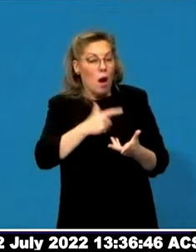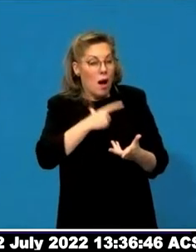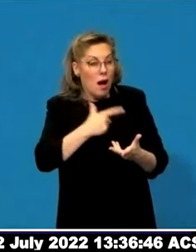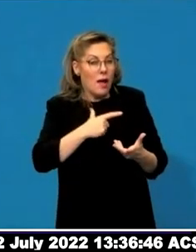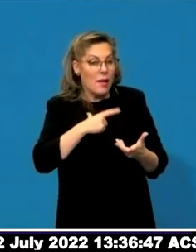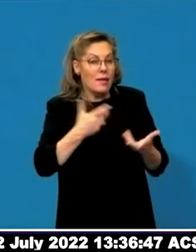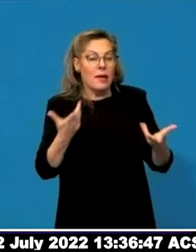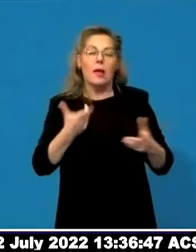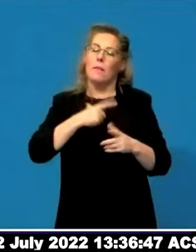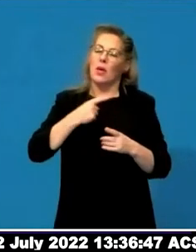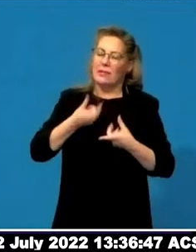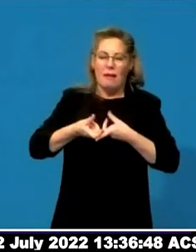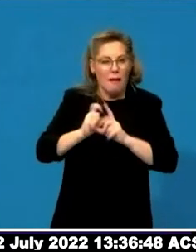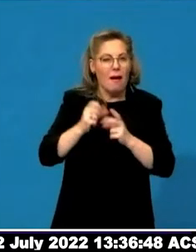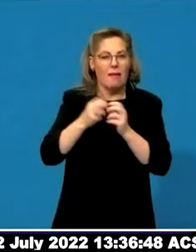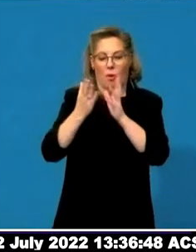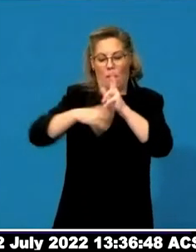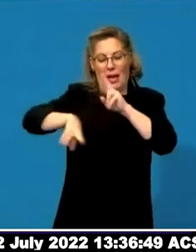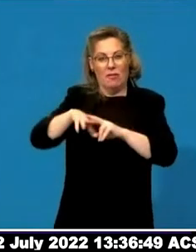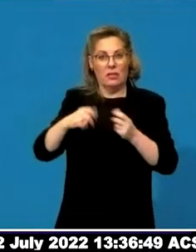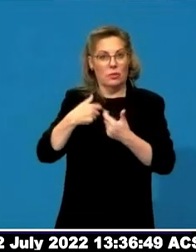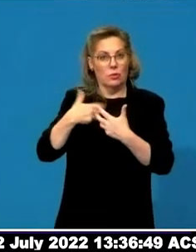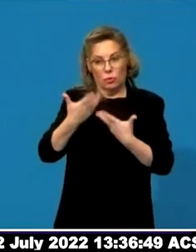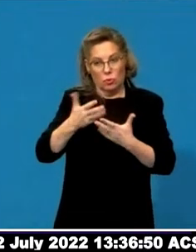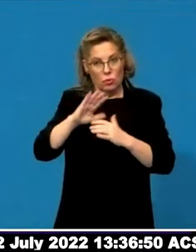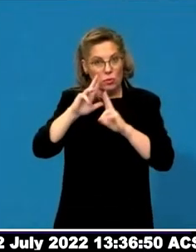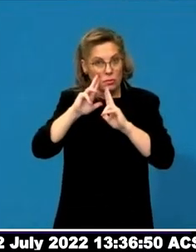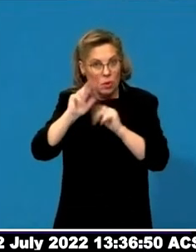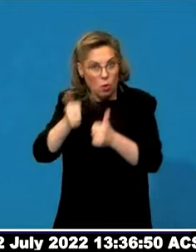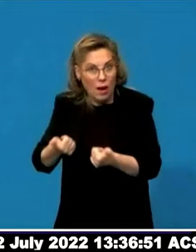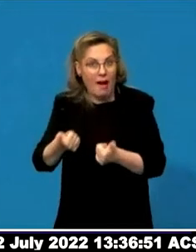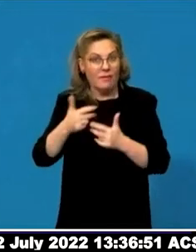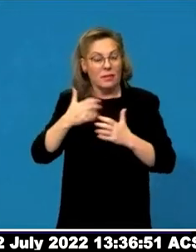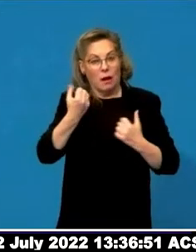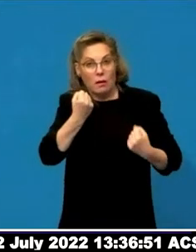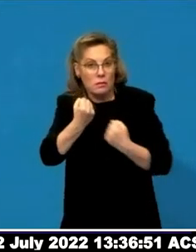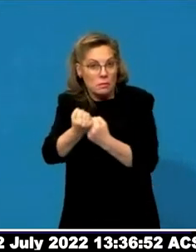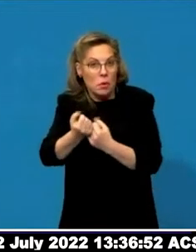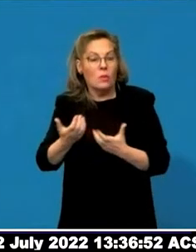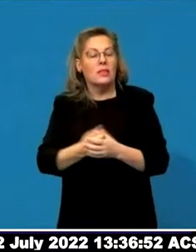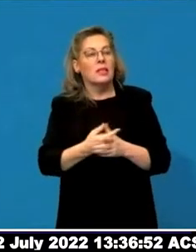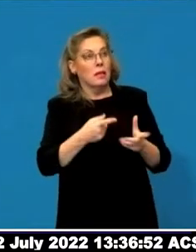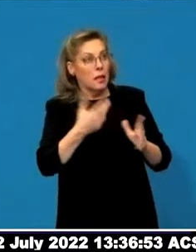MS McMAHON: Is one of the issues that there's a lack of other services at NPY Lands? Yes. MS McMAHON: As well?